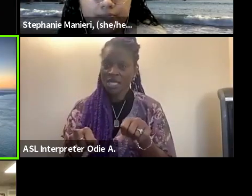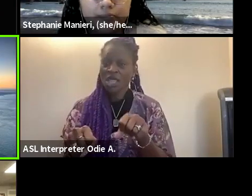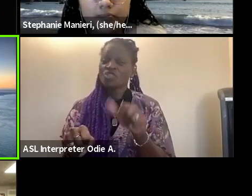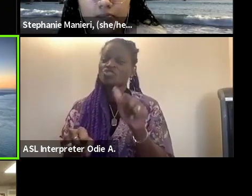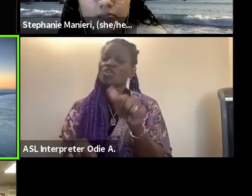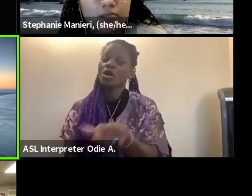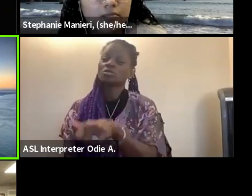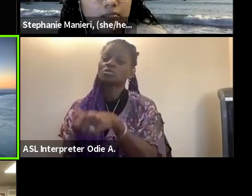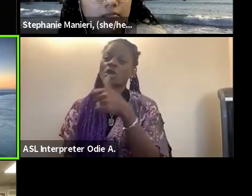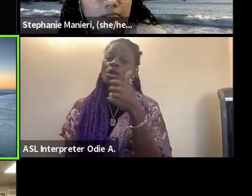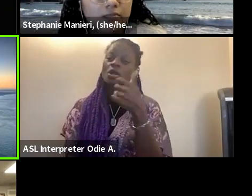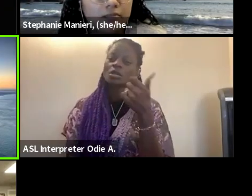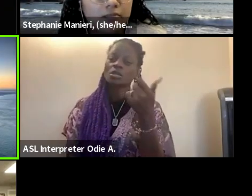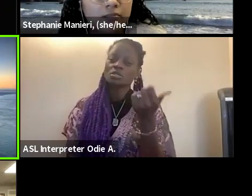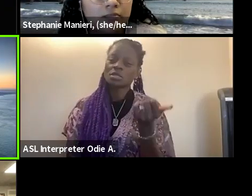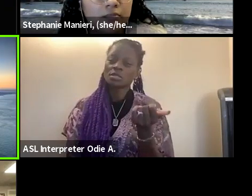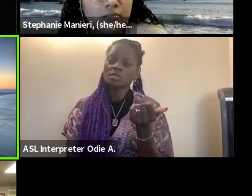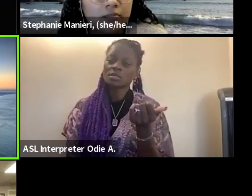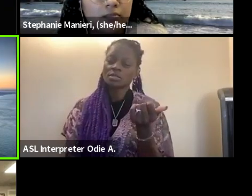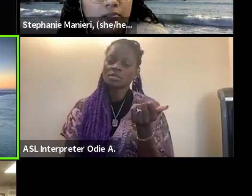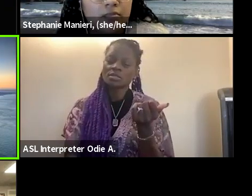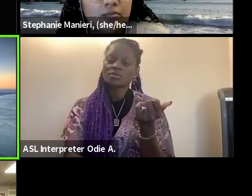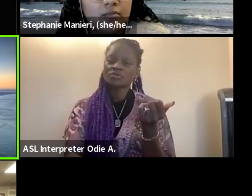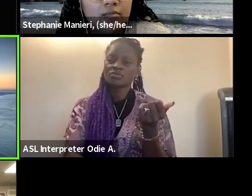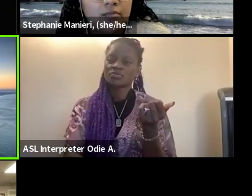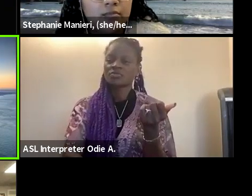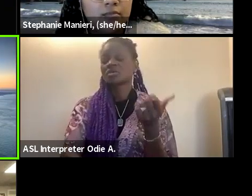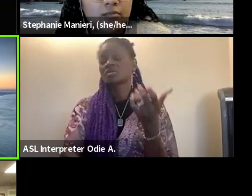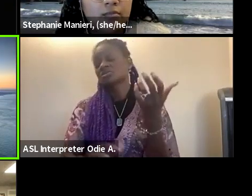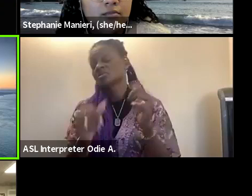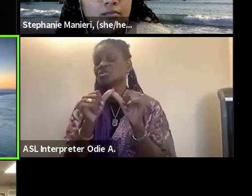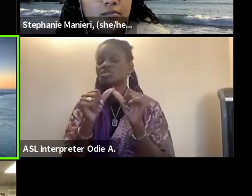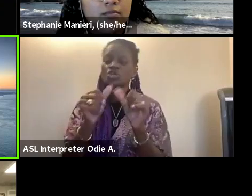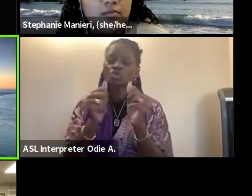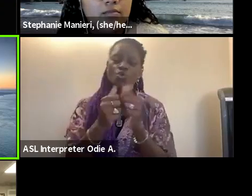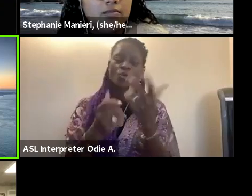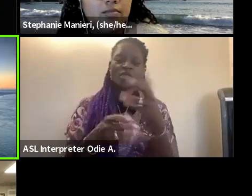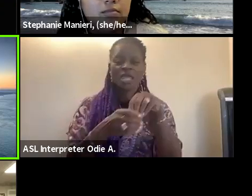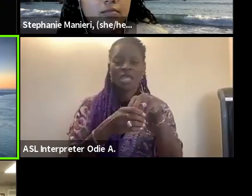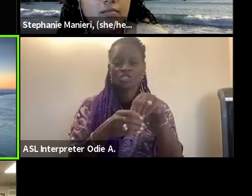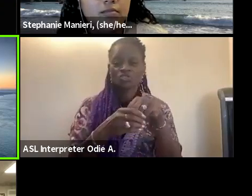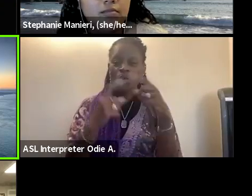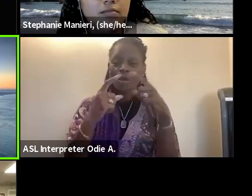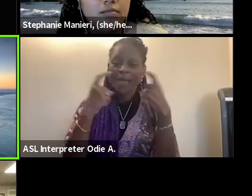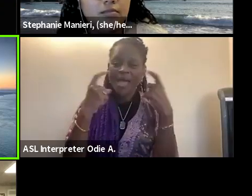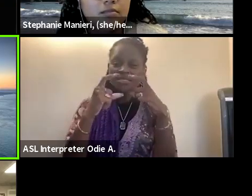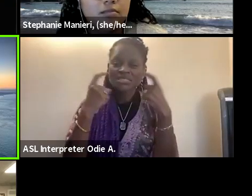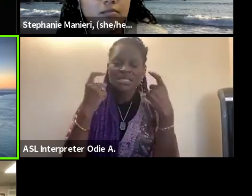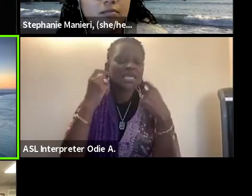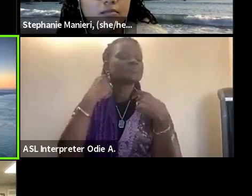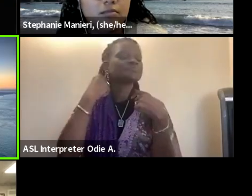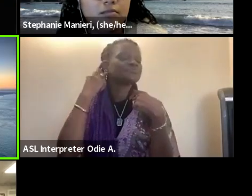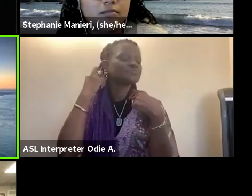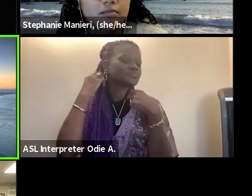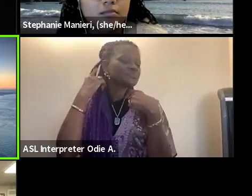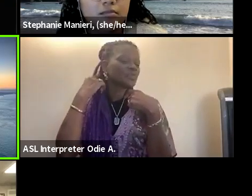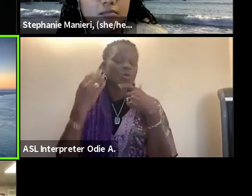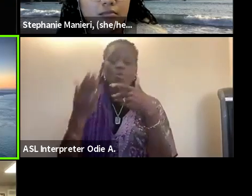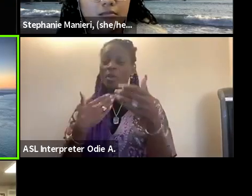In other words, continue with the indoor masking mandates and allow anybody either vaccinated or not vaccinated in.